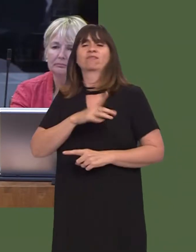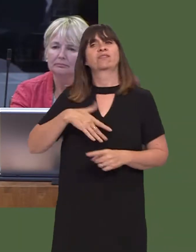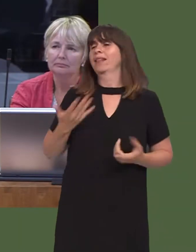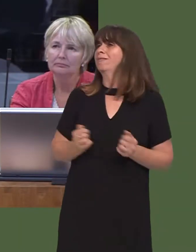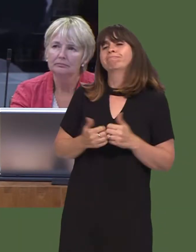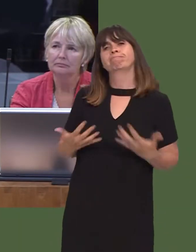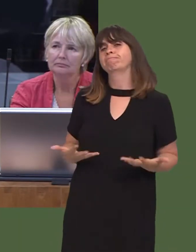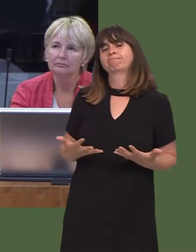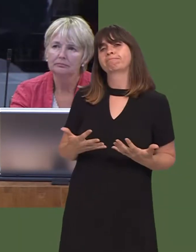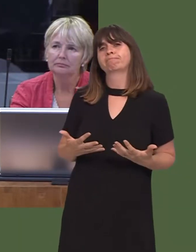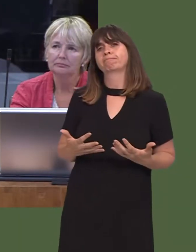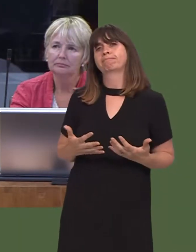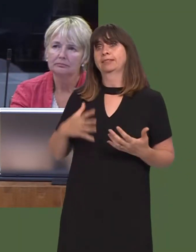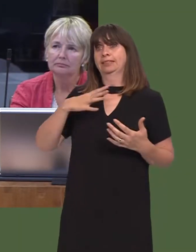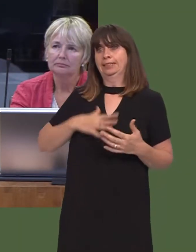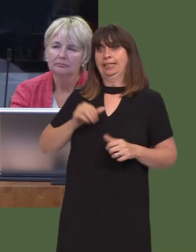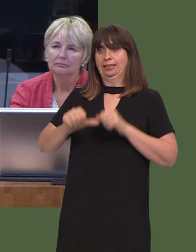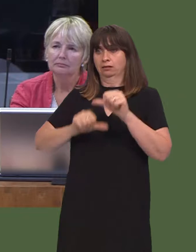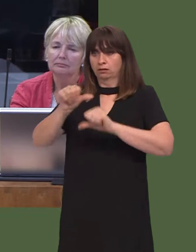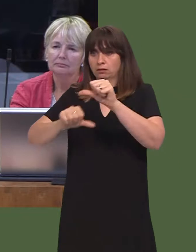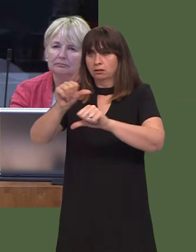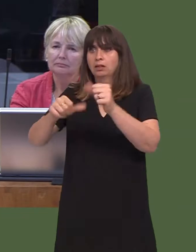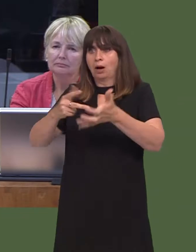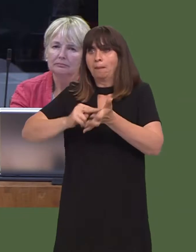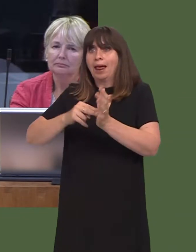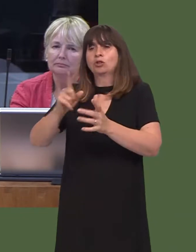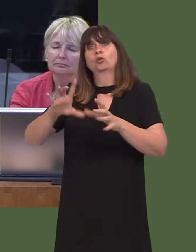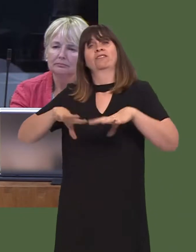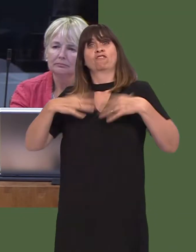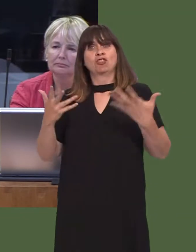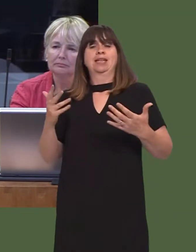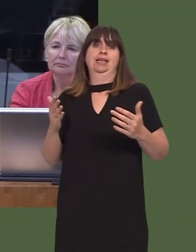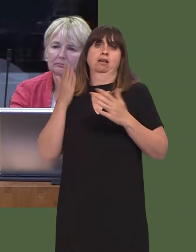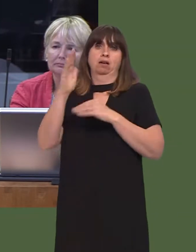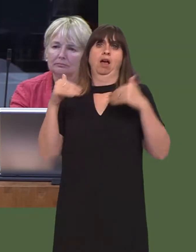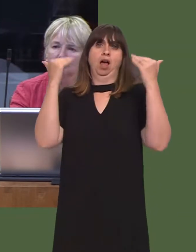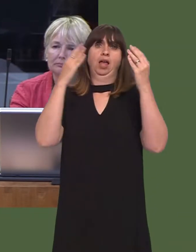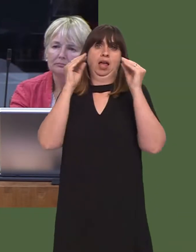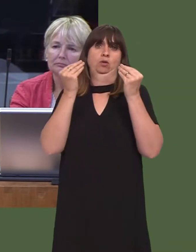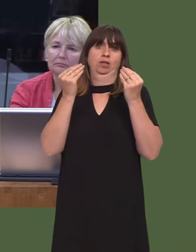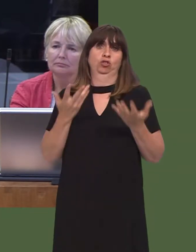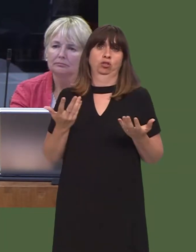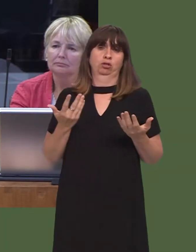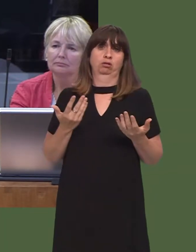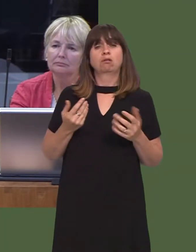should be pragmatic steps towards free higher education. Those students were quoting what